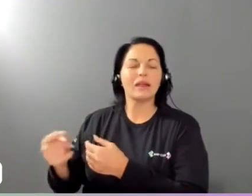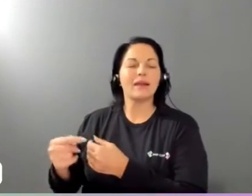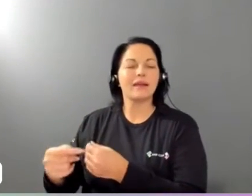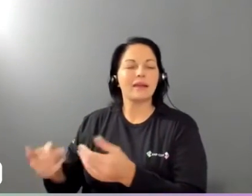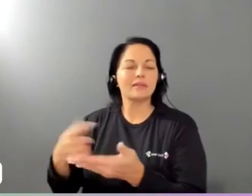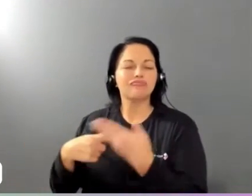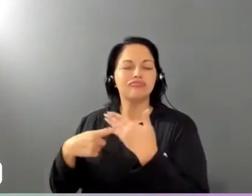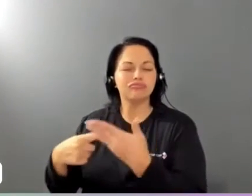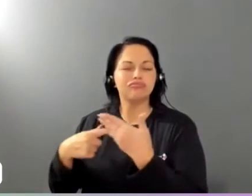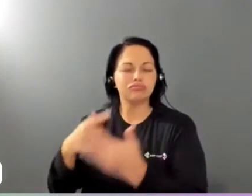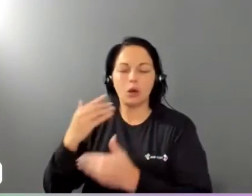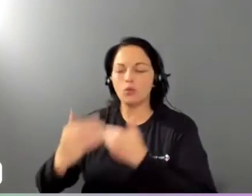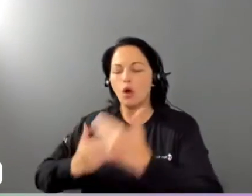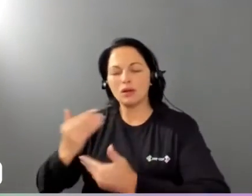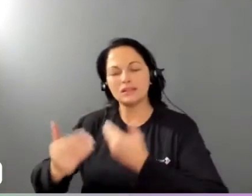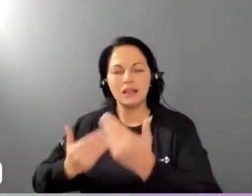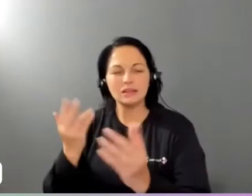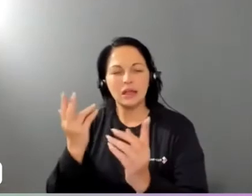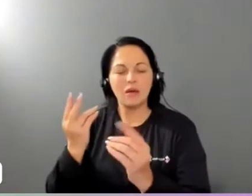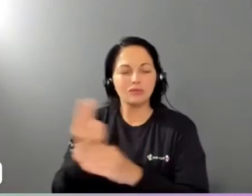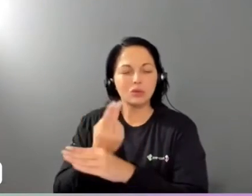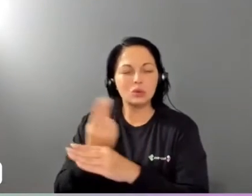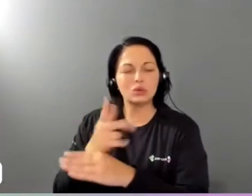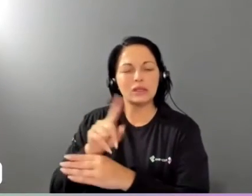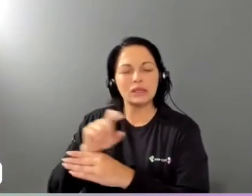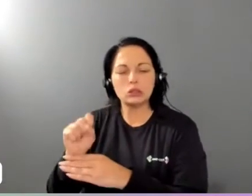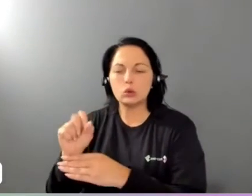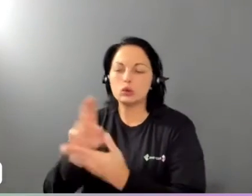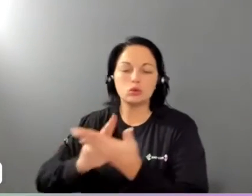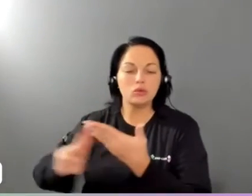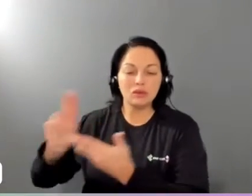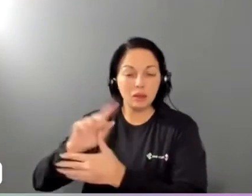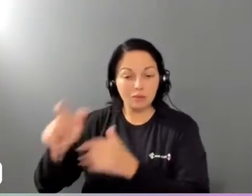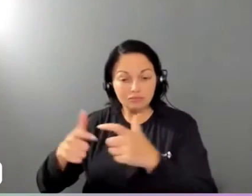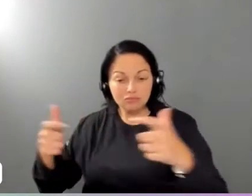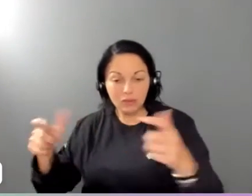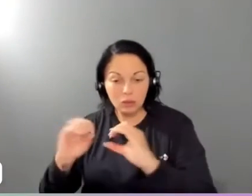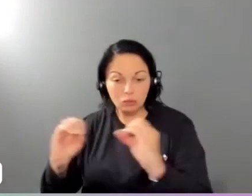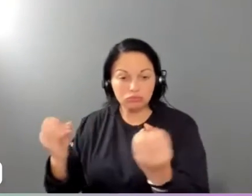Massachusetts, who is a maturity model assessment at Massachusetts the university of talked about how